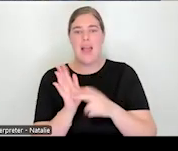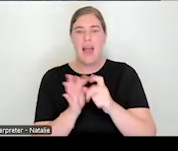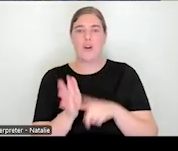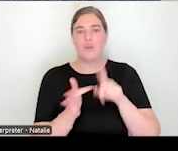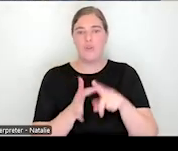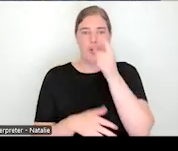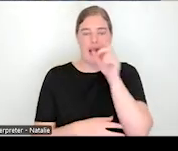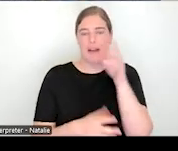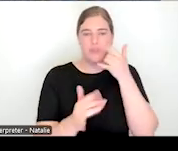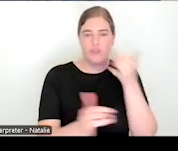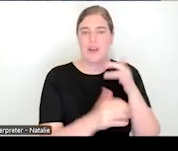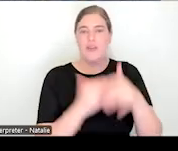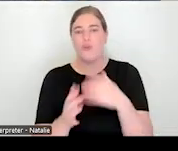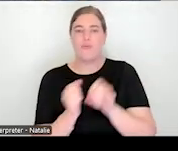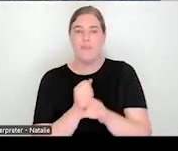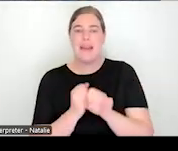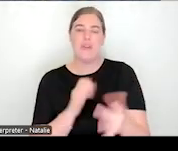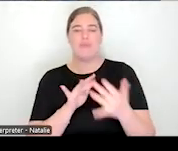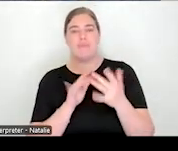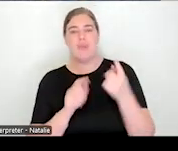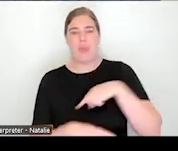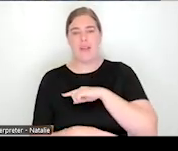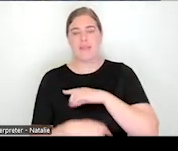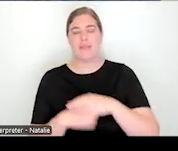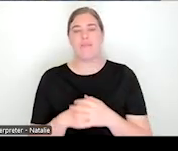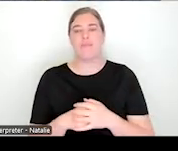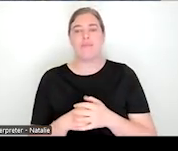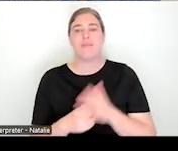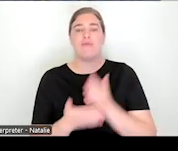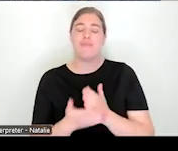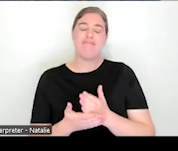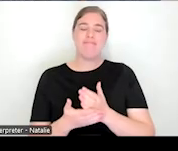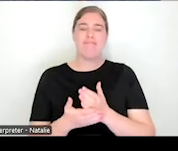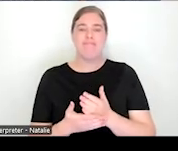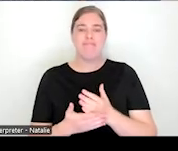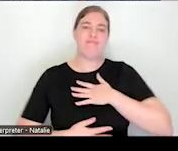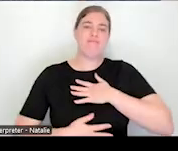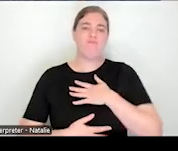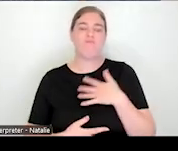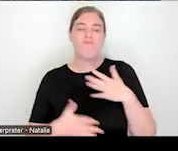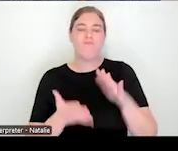Thank you again. It has been a real joy to be here at this point to be able to share